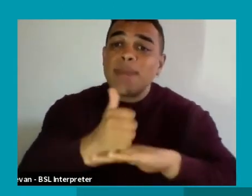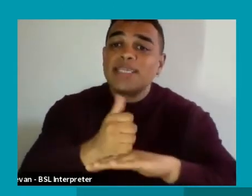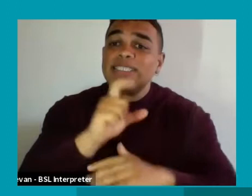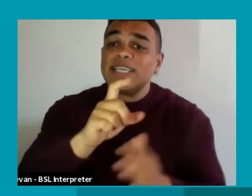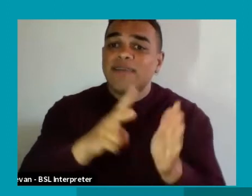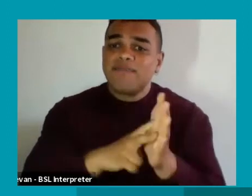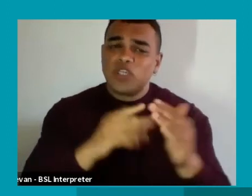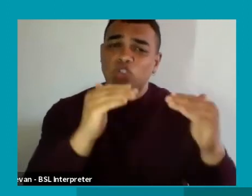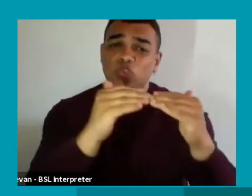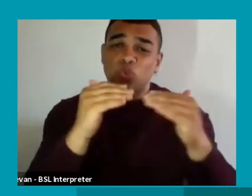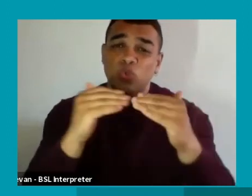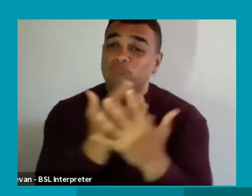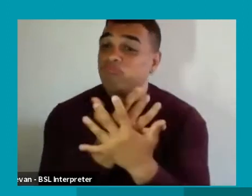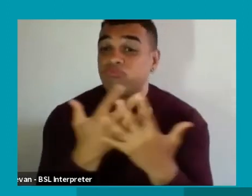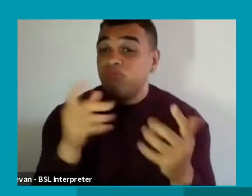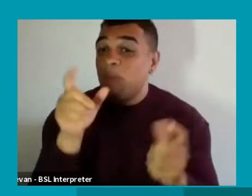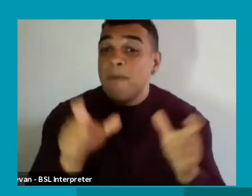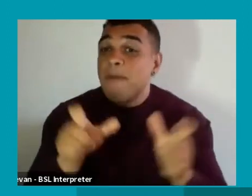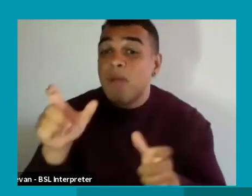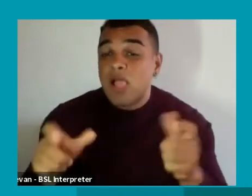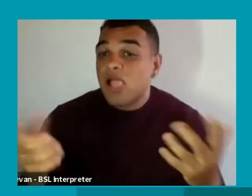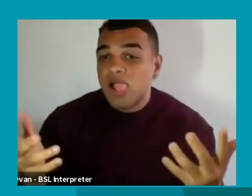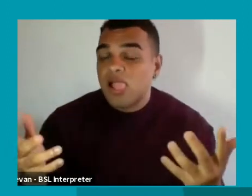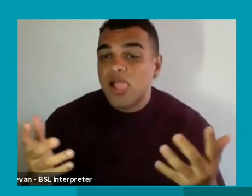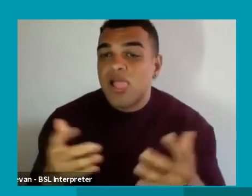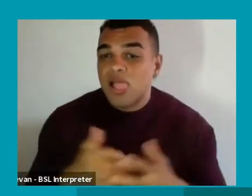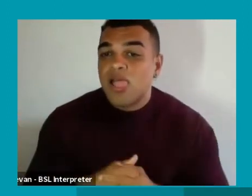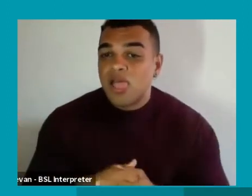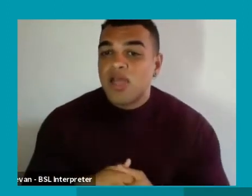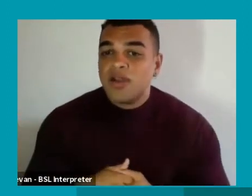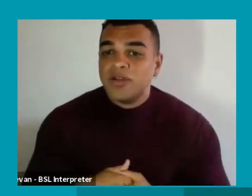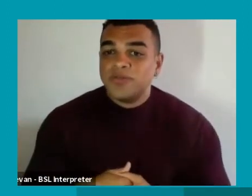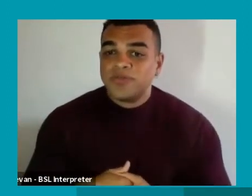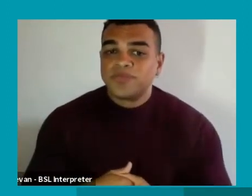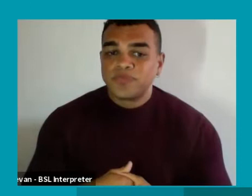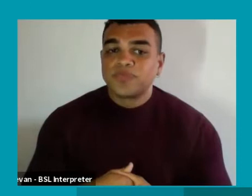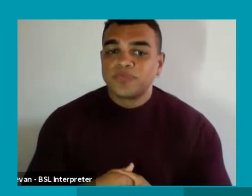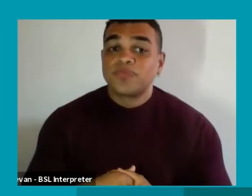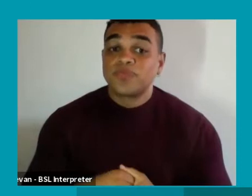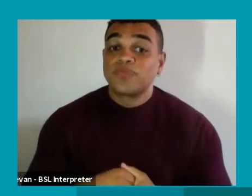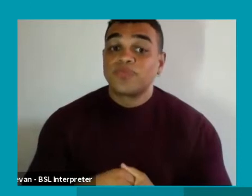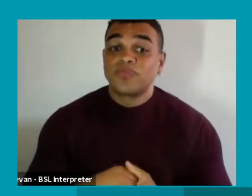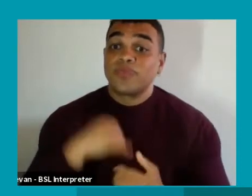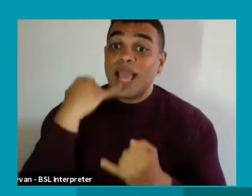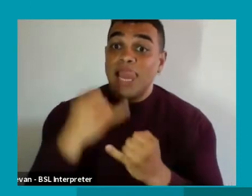about CV design or format. The last one is a combination CV, otherwise known as a hybrid and